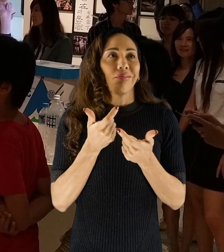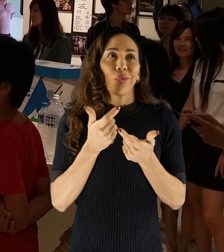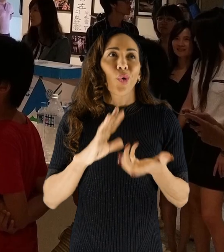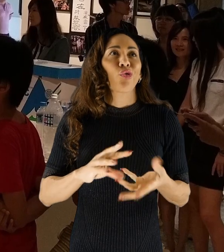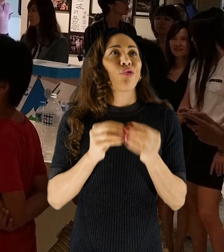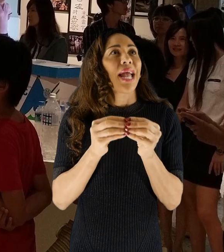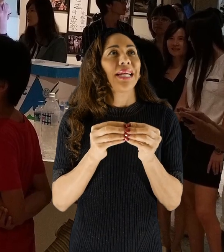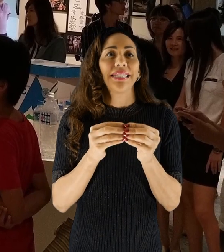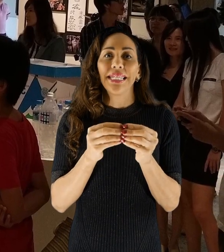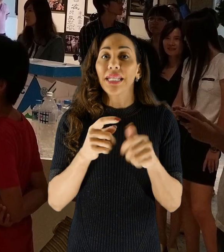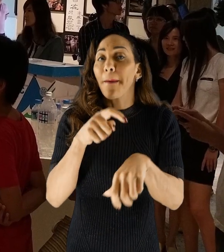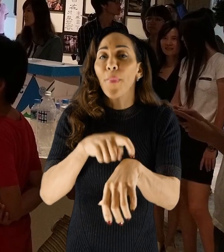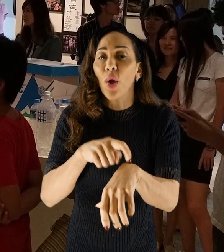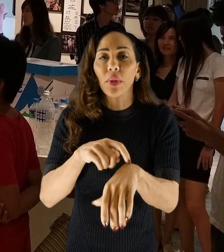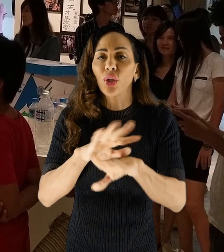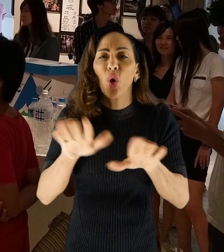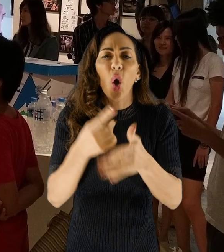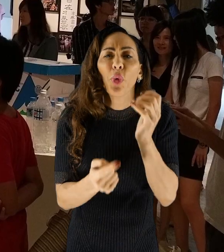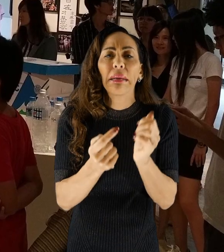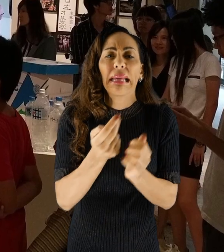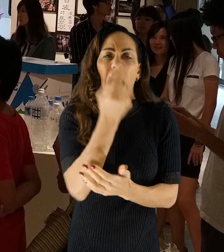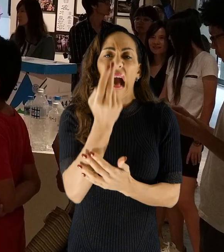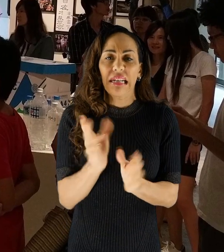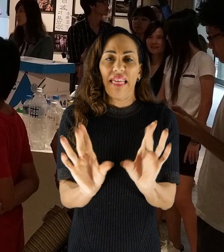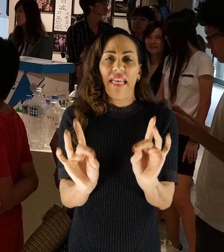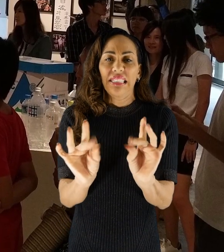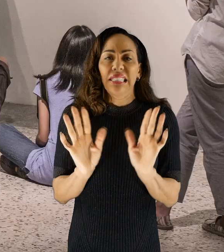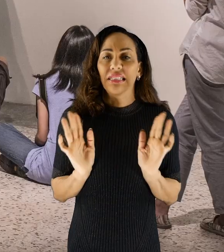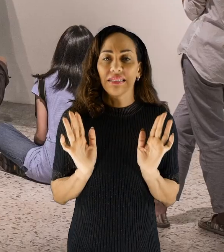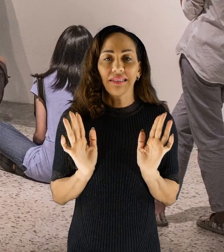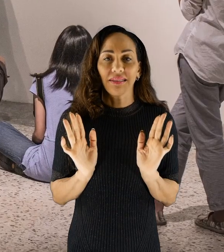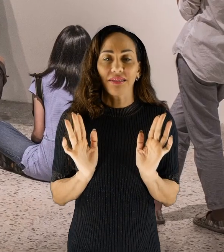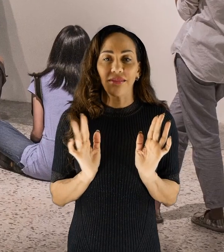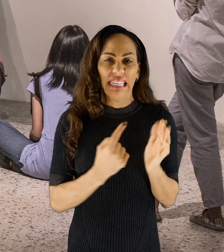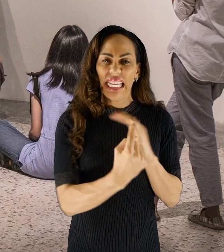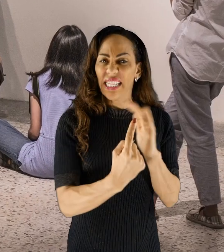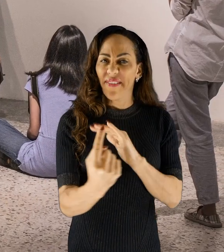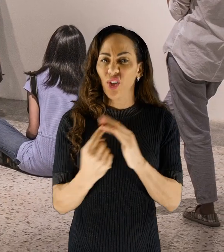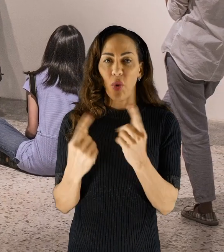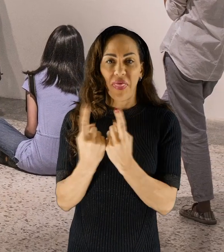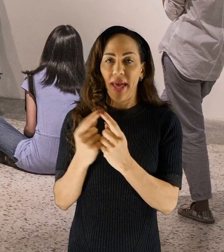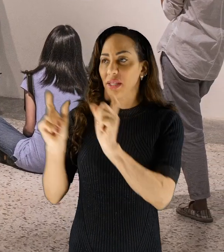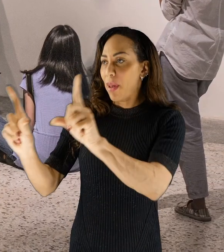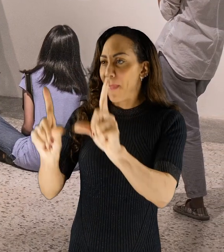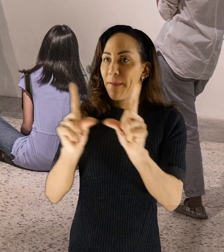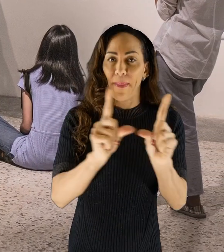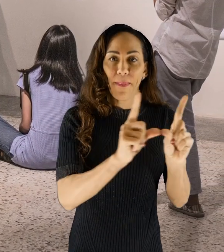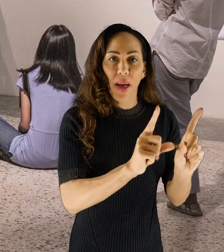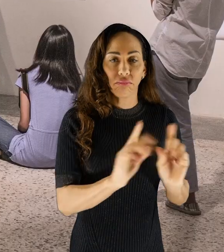It wasn't about making individual pieces or anything but it was very much about talking to people and responding and so on.